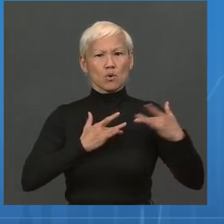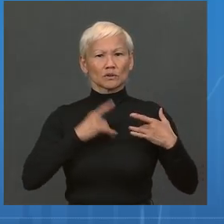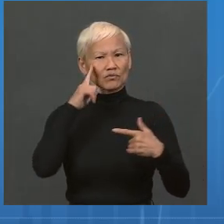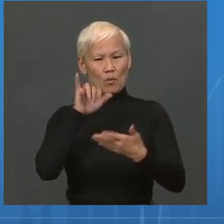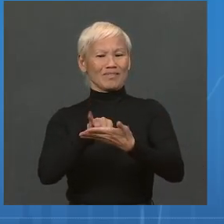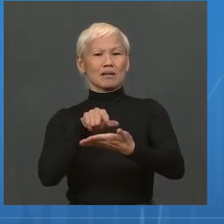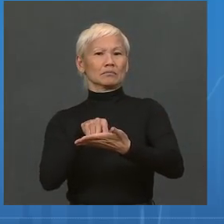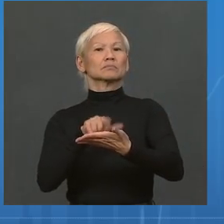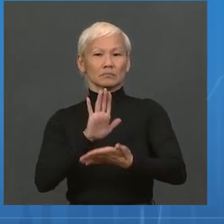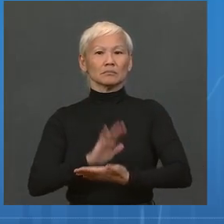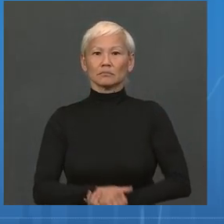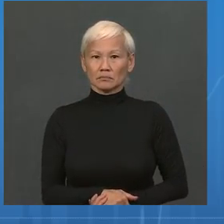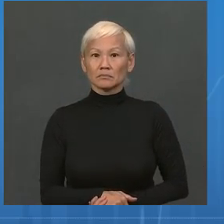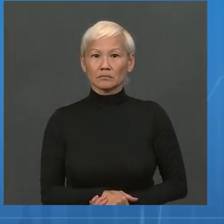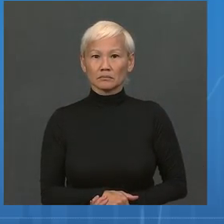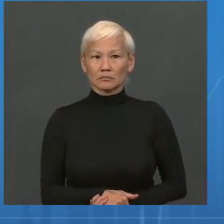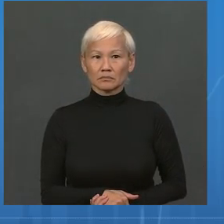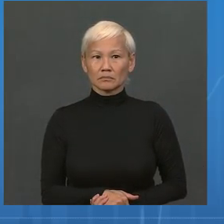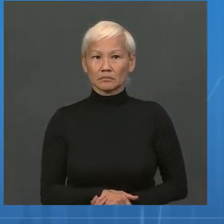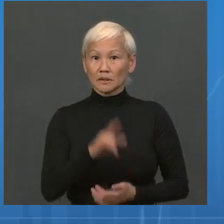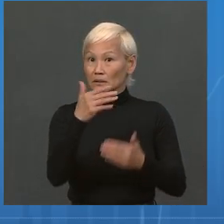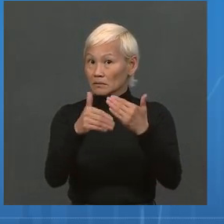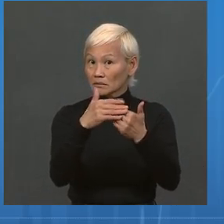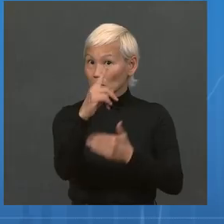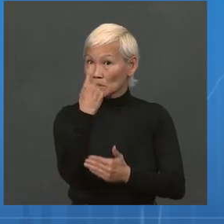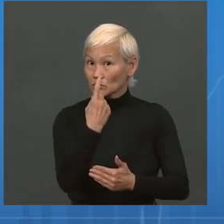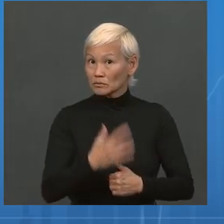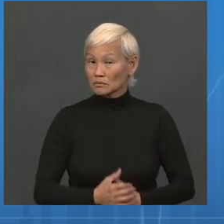Moderator: Josh Wingrove at Bloomberg.